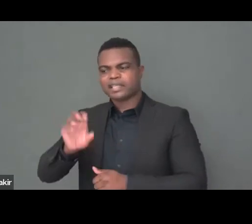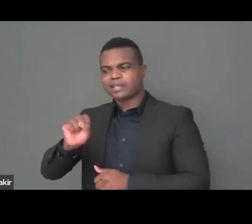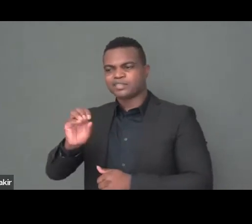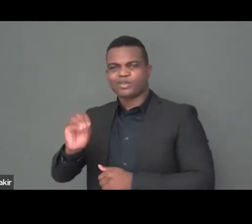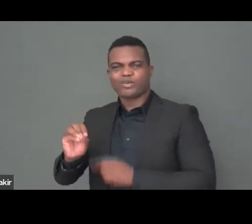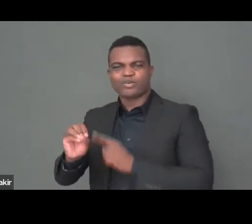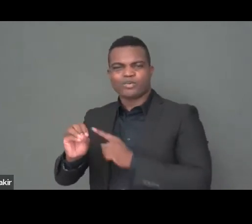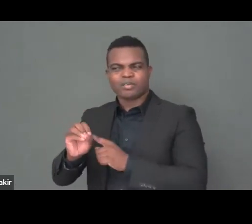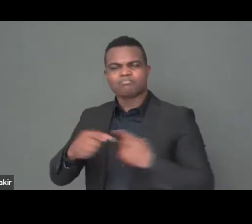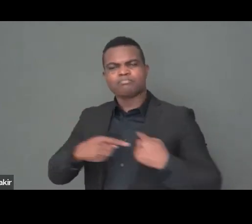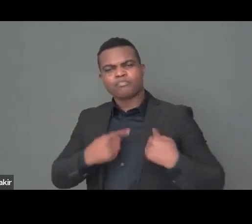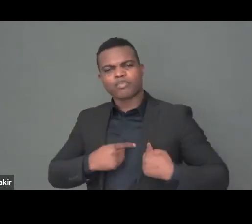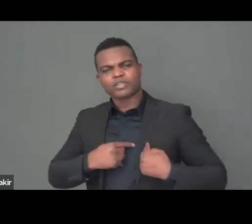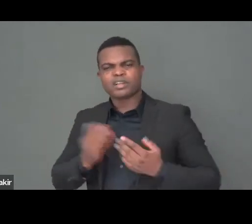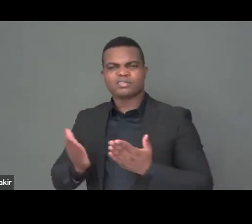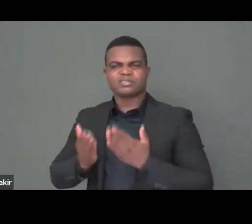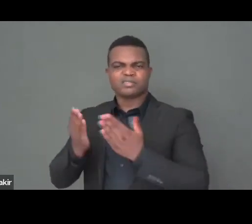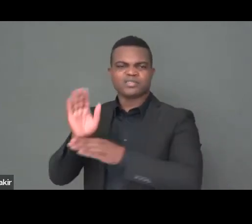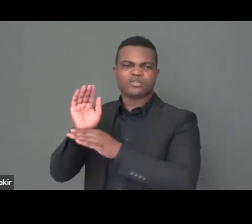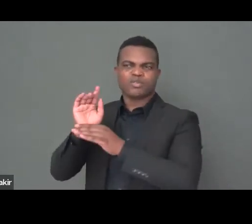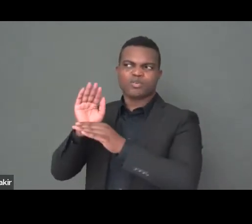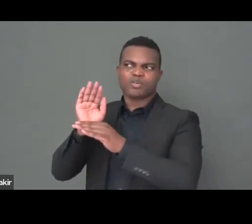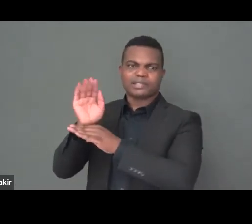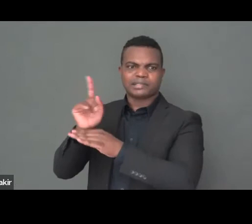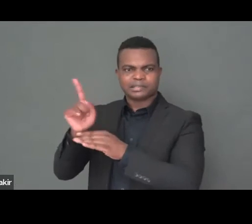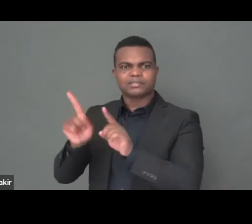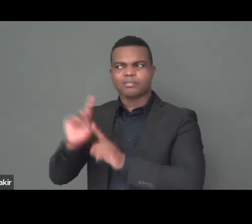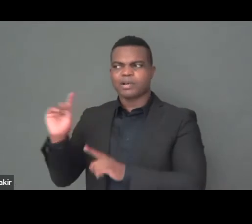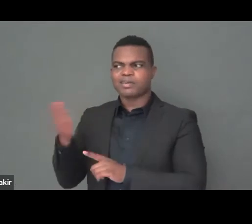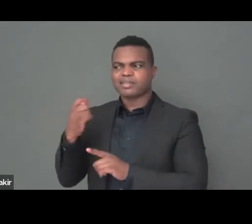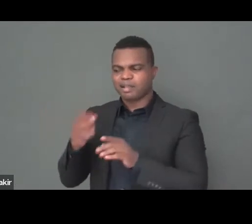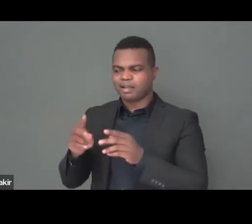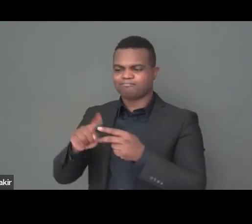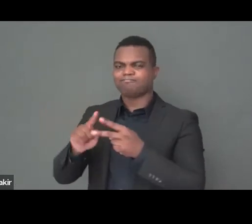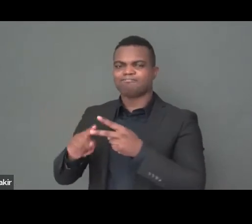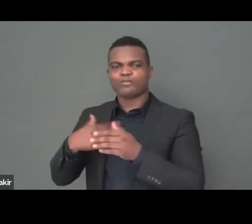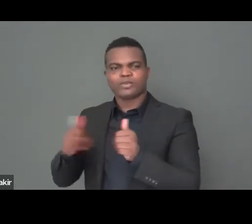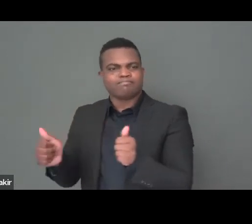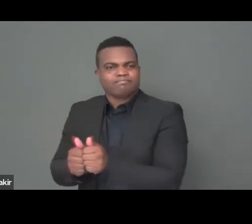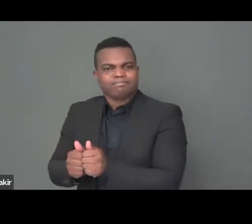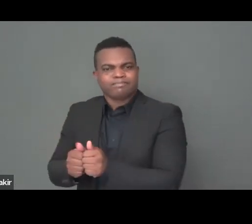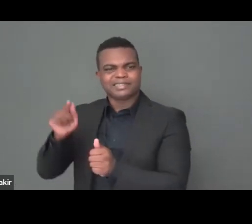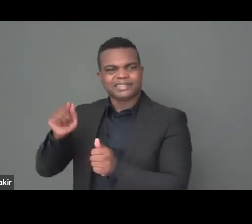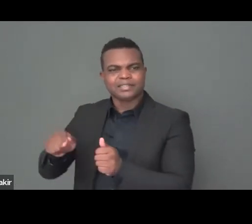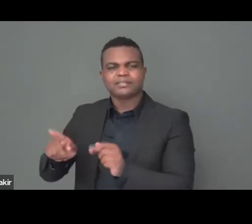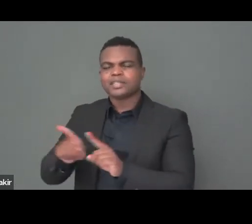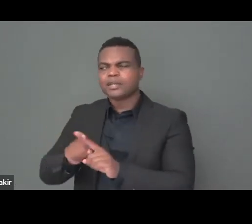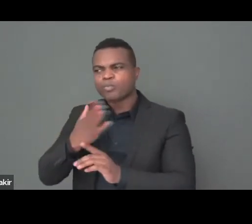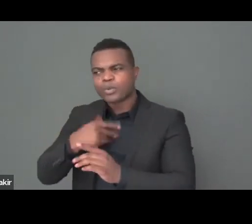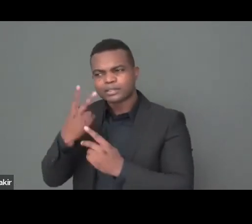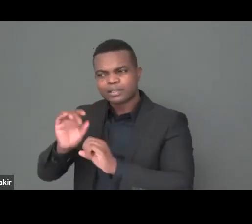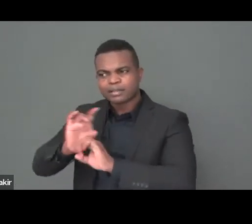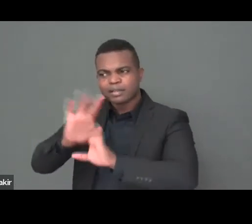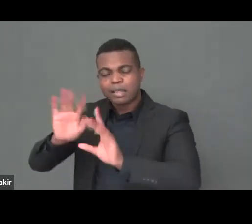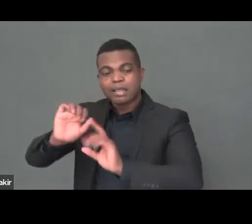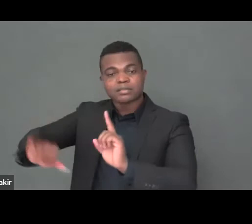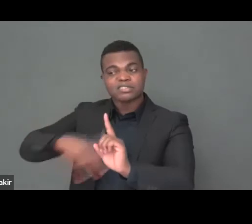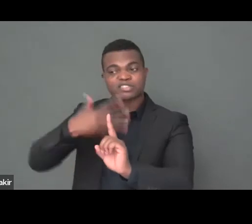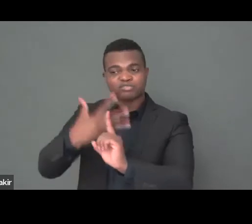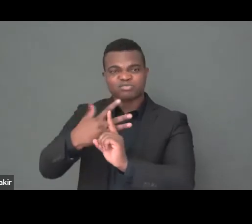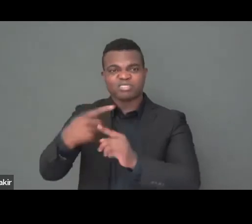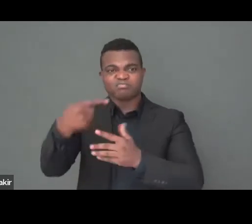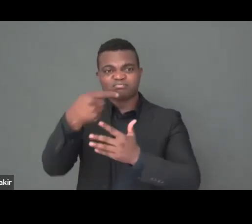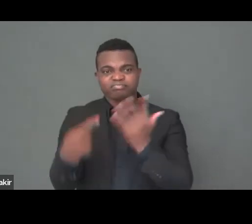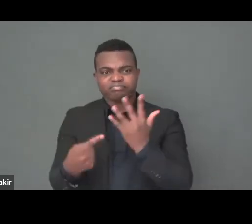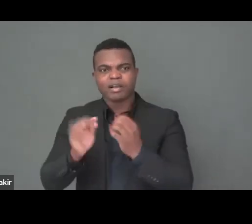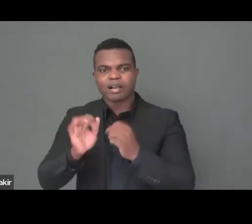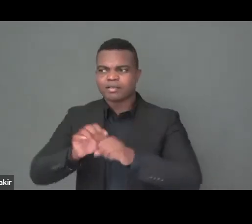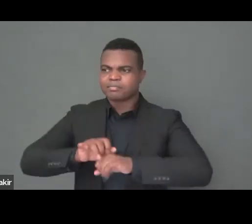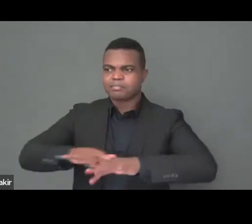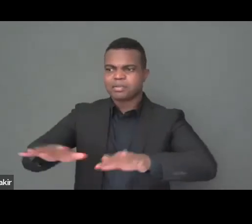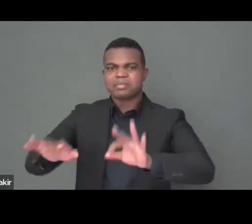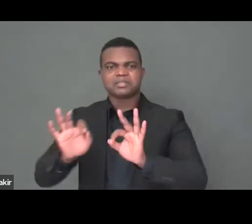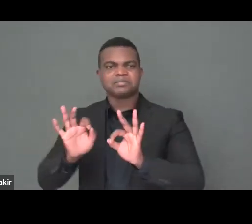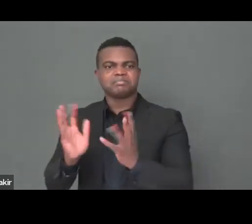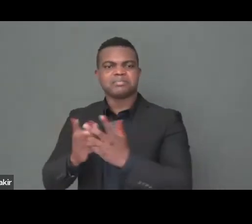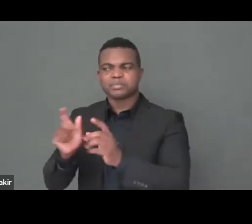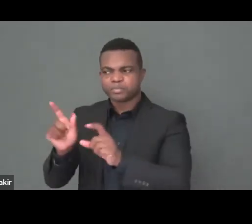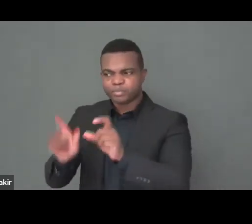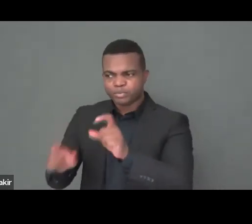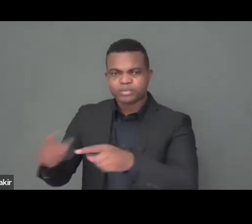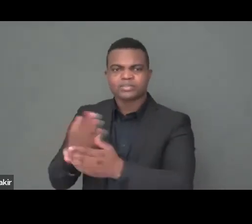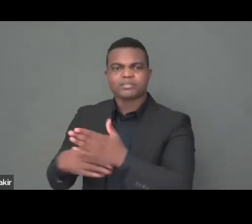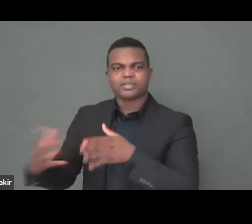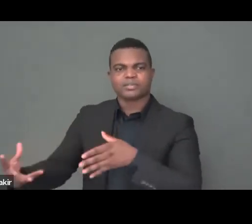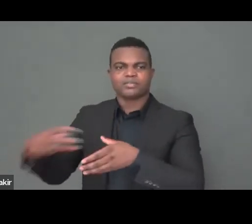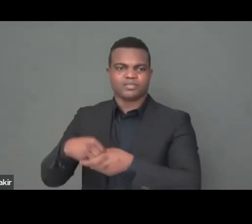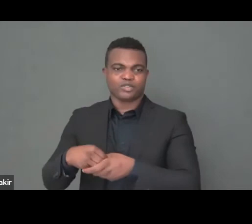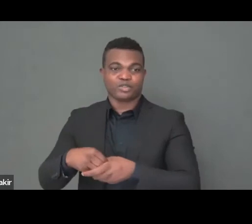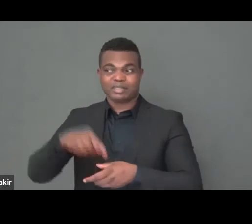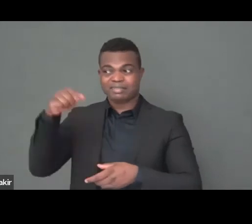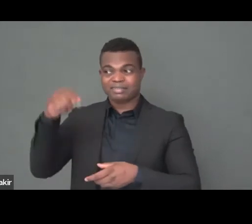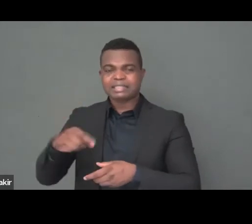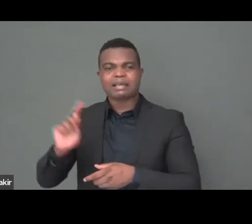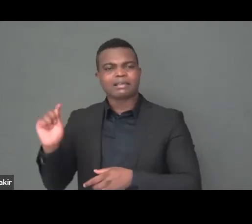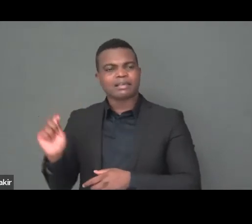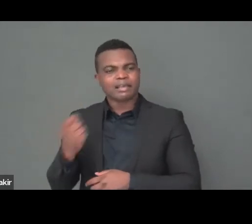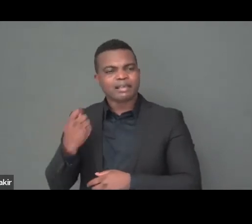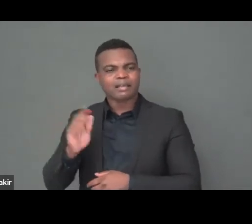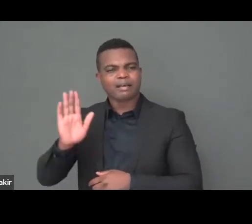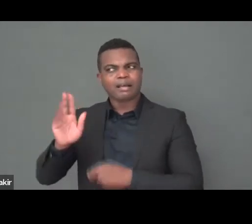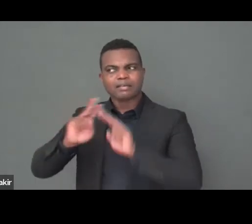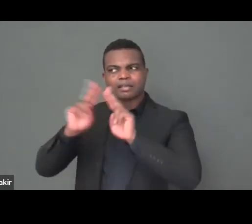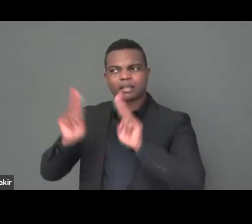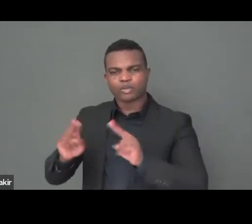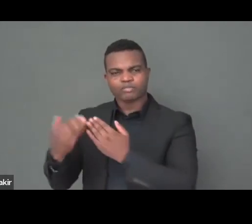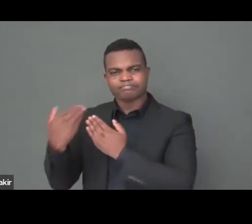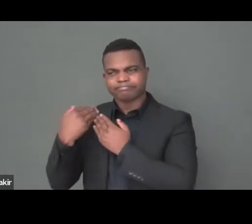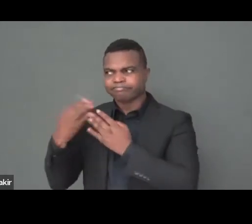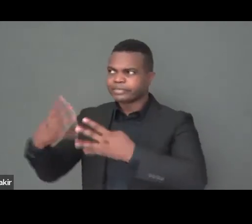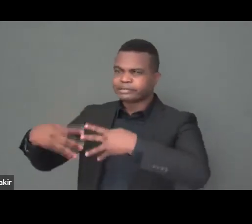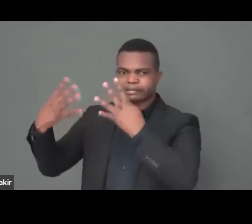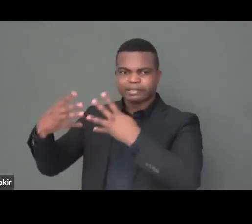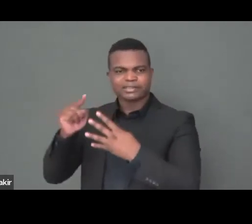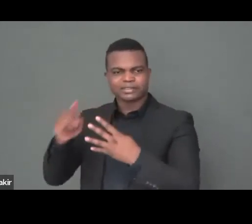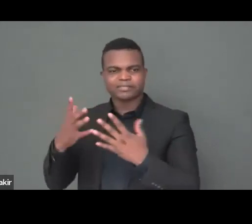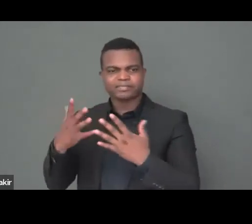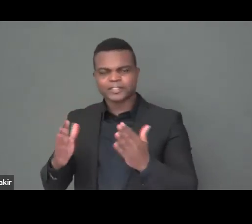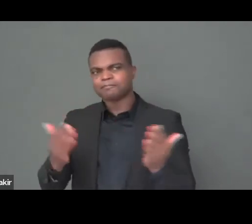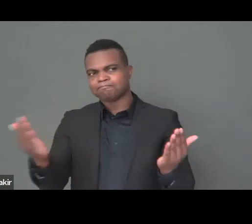Eric Ngondi: op eds on the ground at the grassroots level whereby information from the the op eds has informed what what services, whether they are available or not available on the ground, as provided by the government in other institutions.